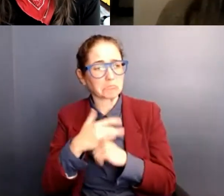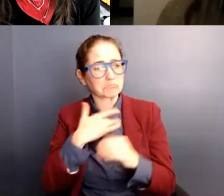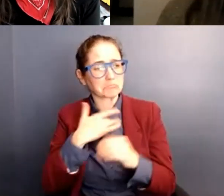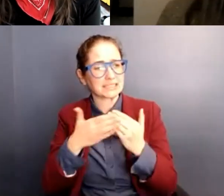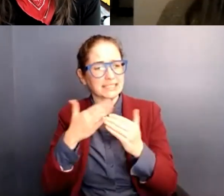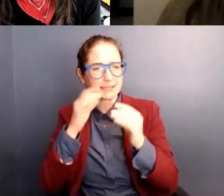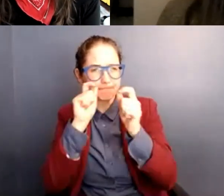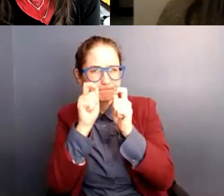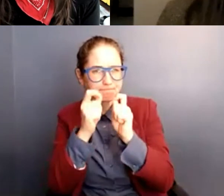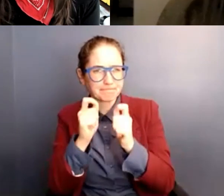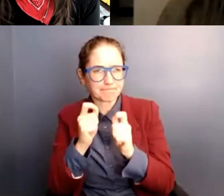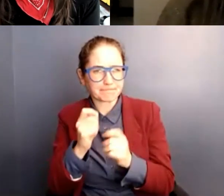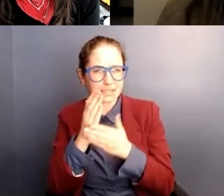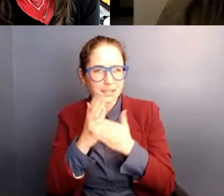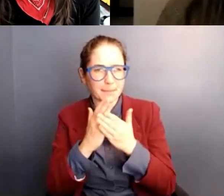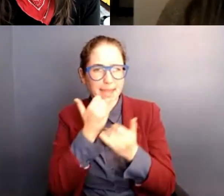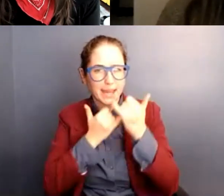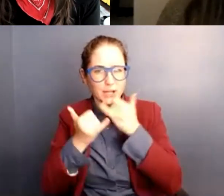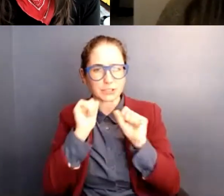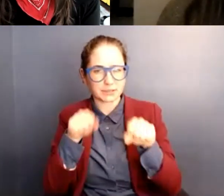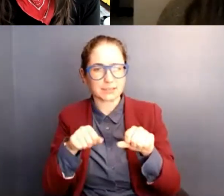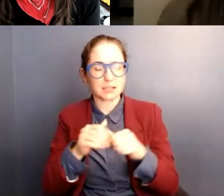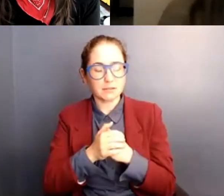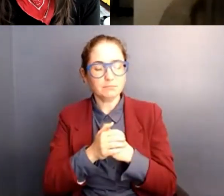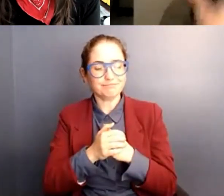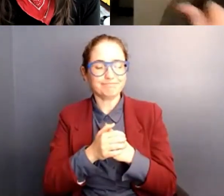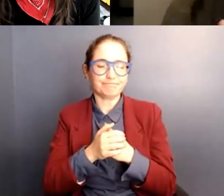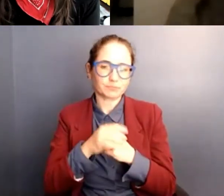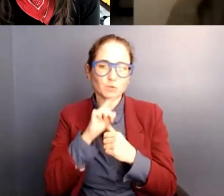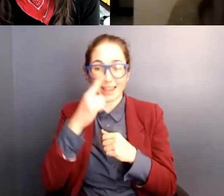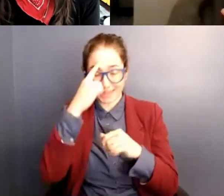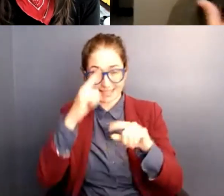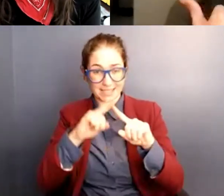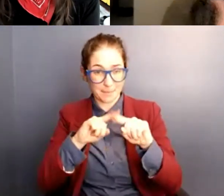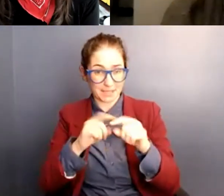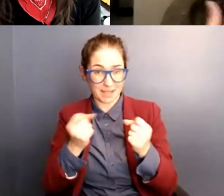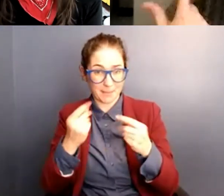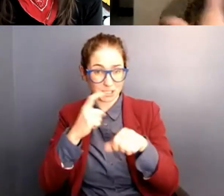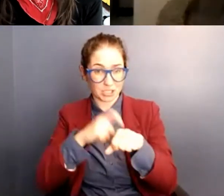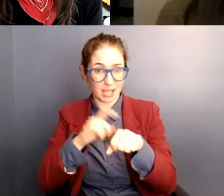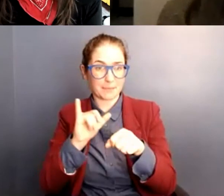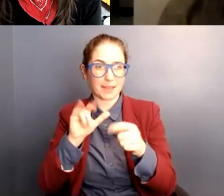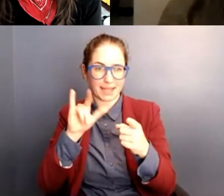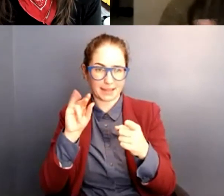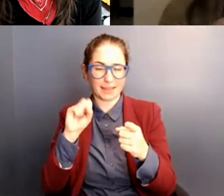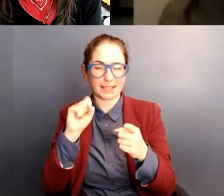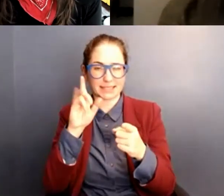of the errors that way. I think it depends on how much time you have like Lindsay is saying, how much money you have. If you have